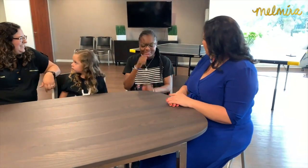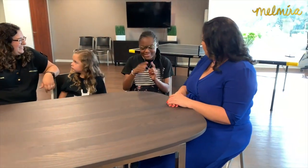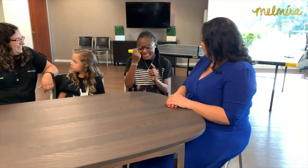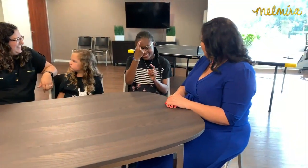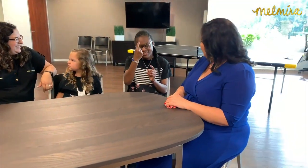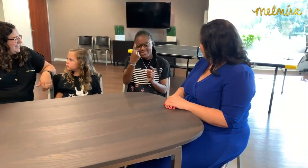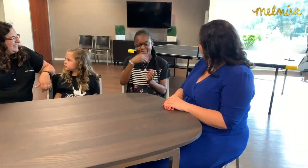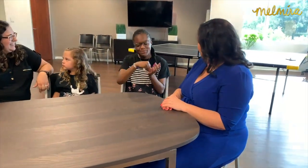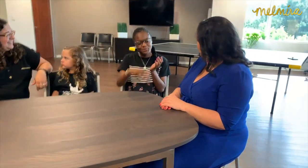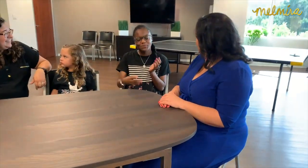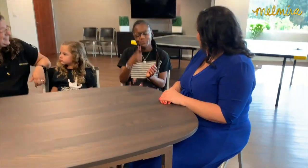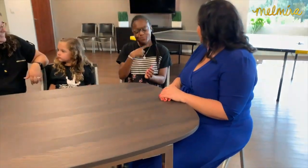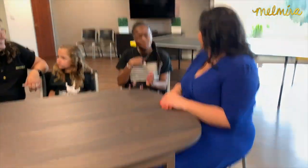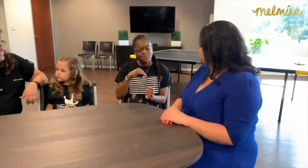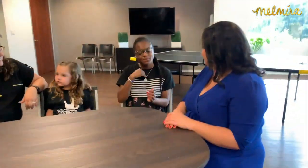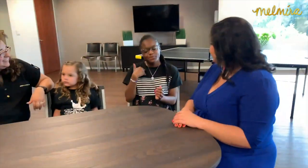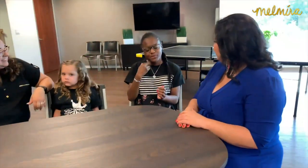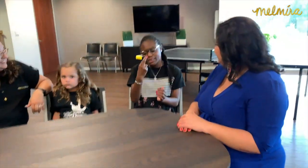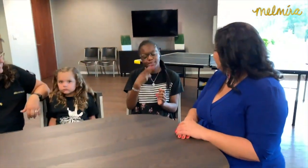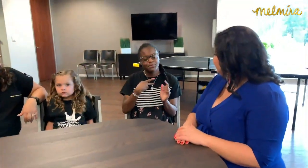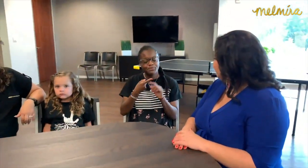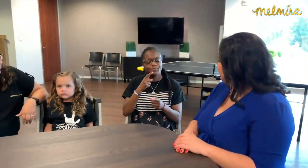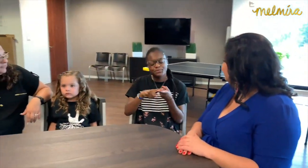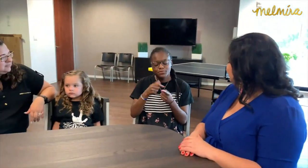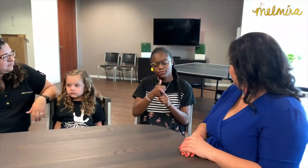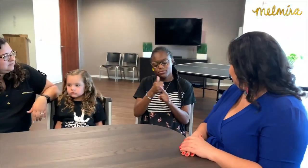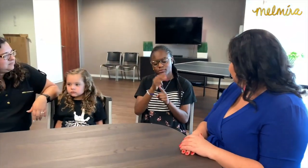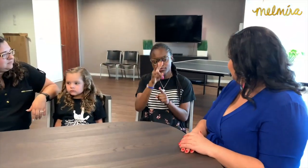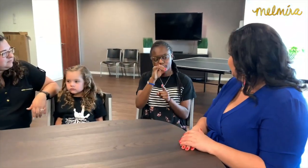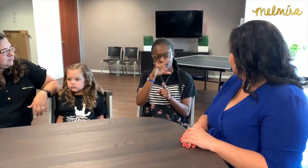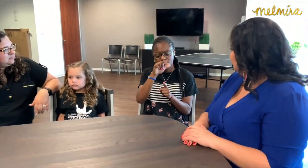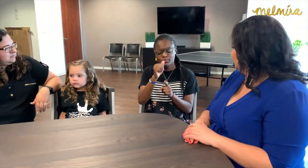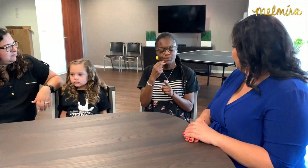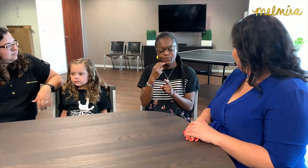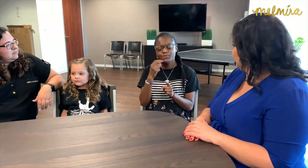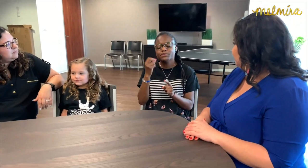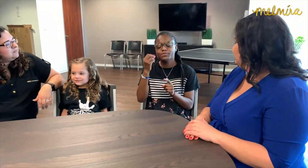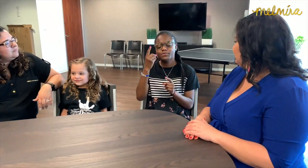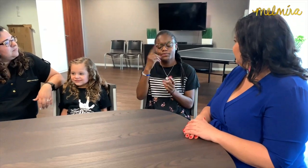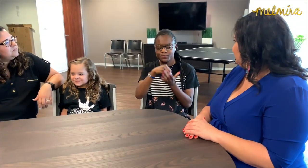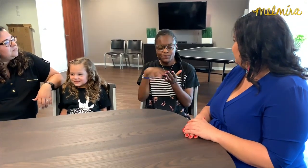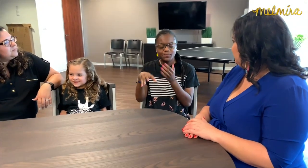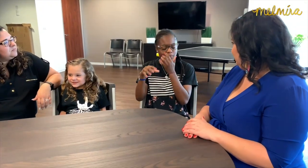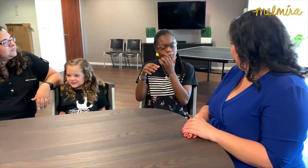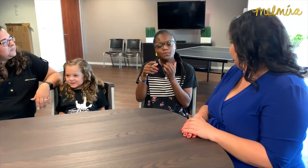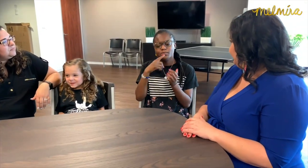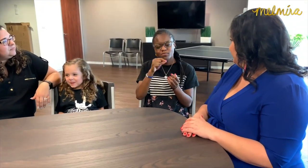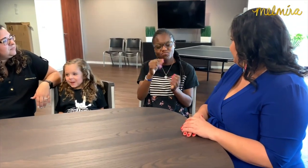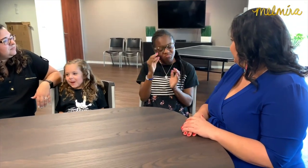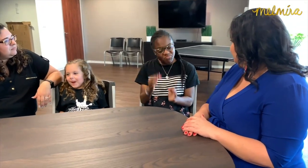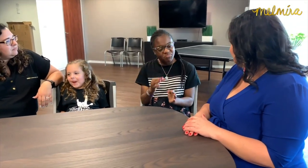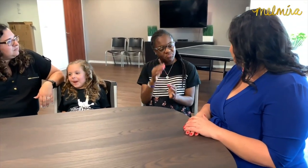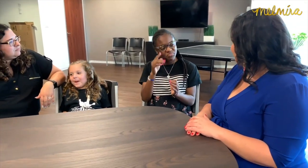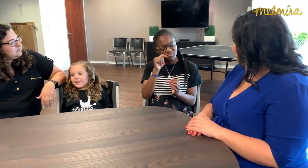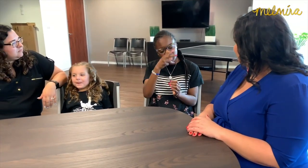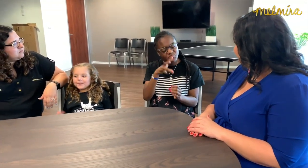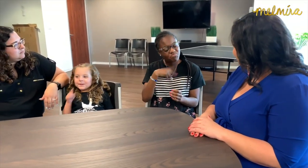Yeah, one student- my friend, her name's Viola. She asked me what's it like to be filmed on TV show.